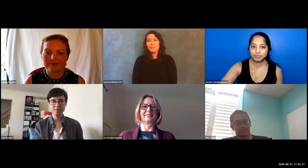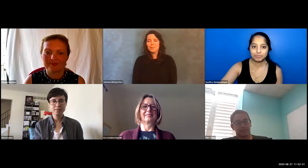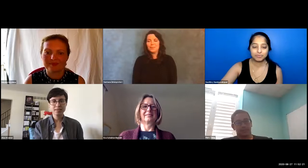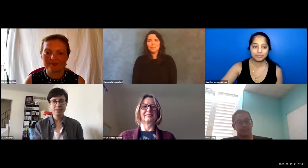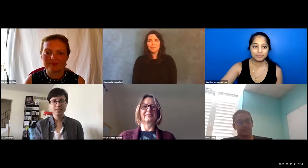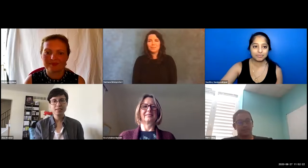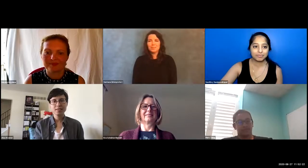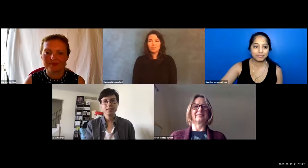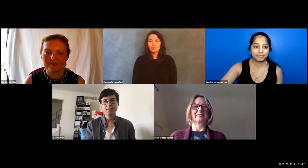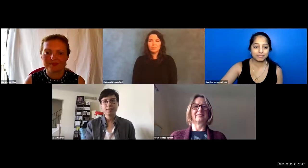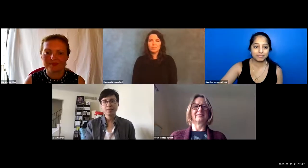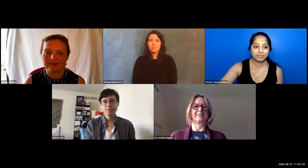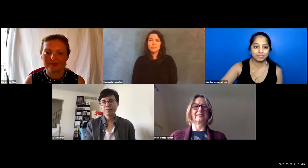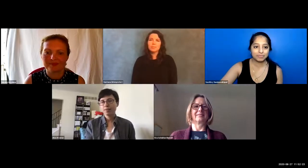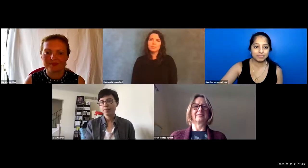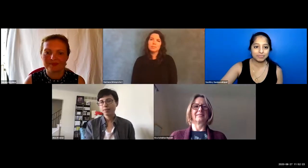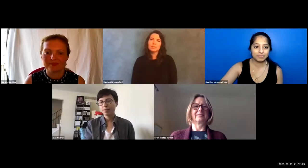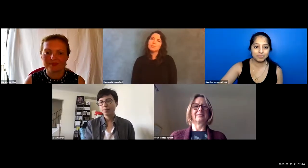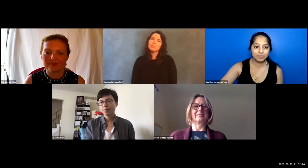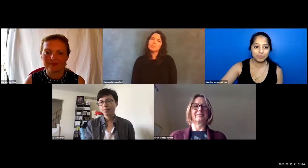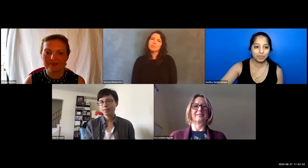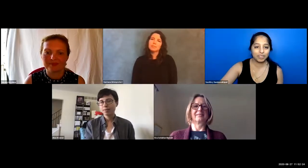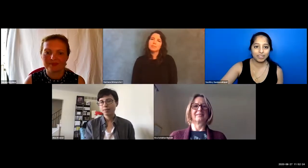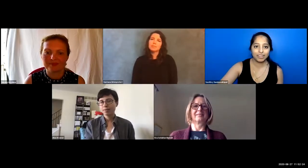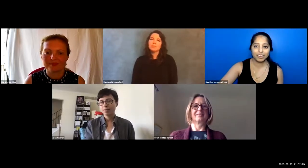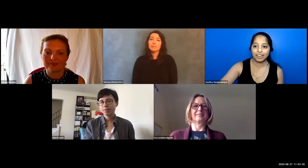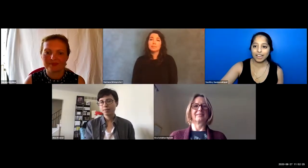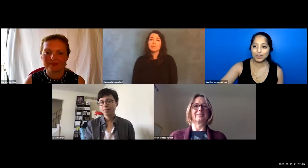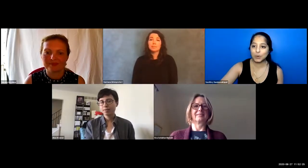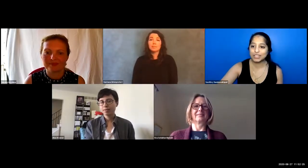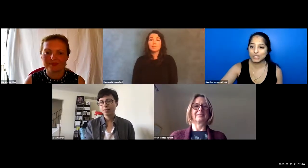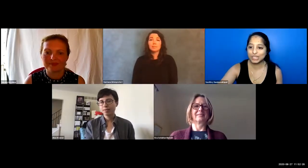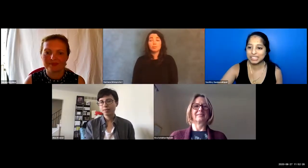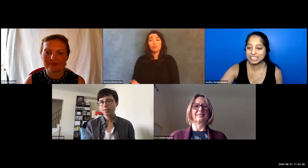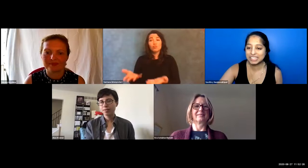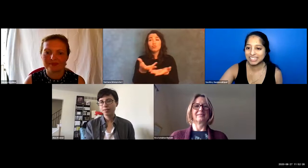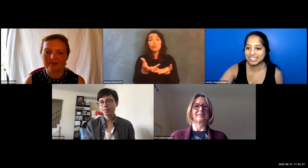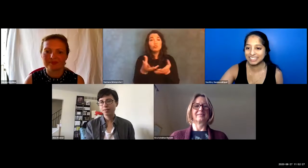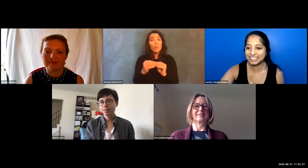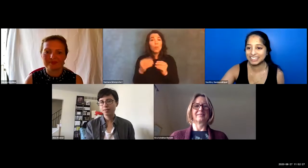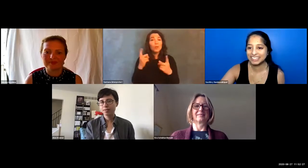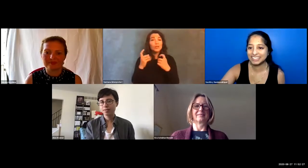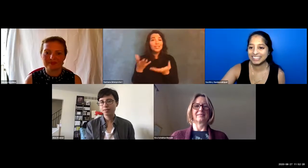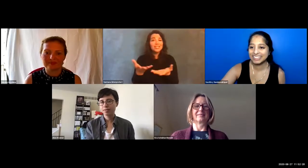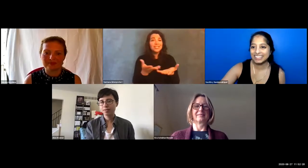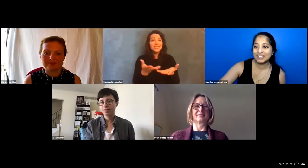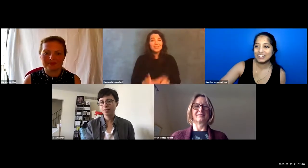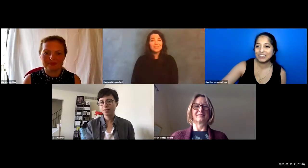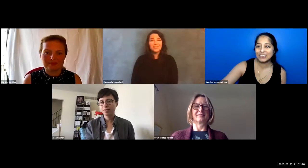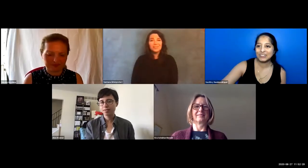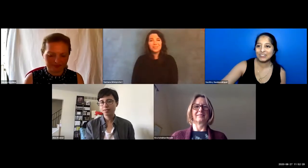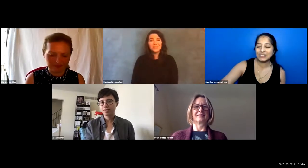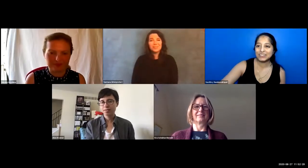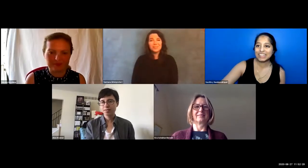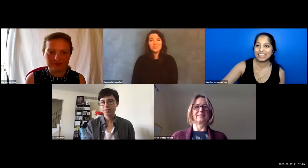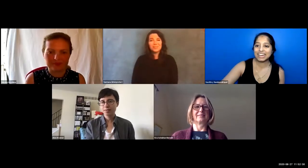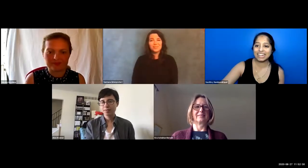Savithry Namboodiripad: Other questions? Or thoughts?